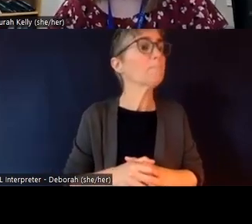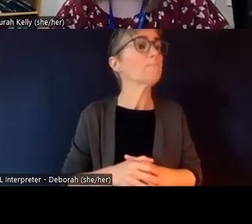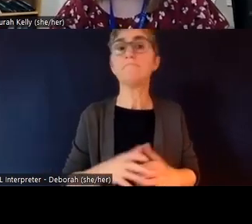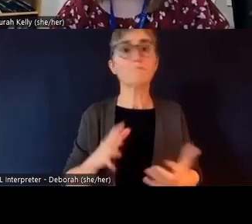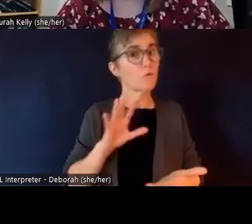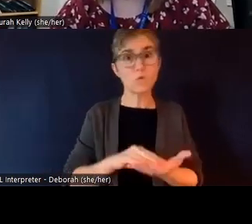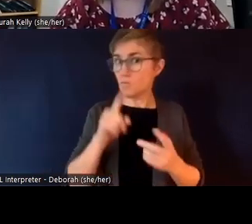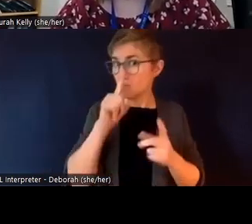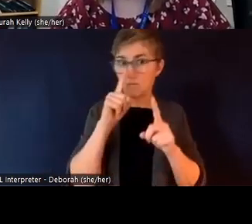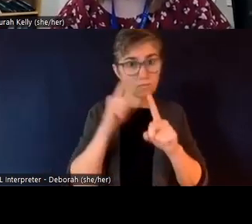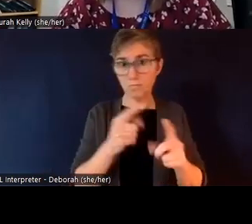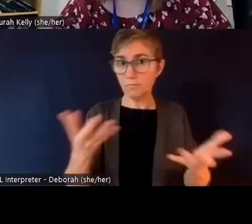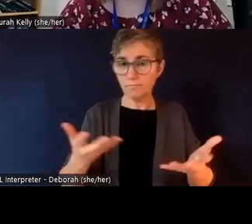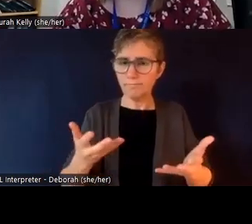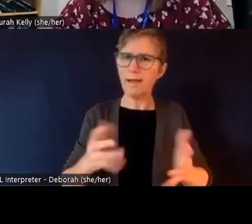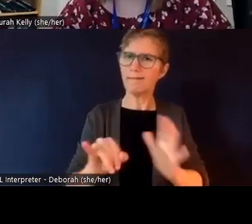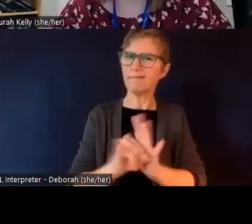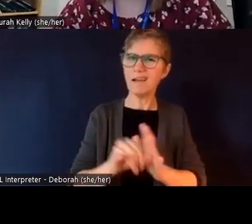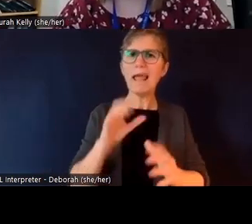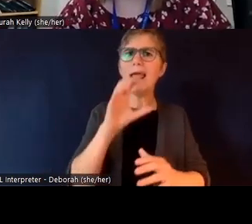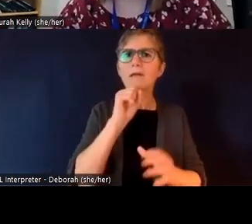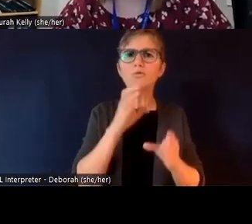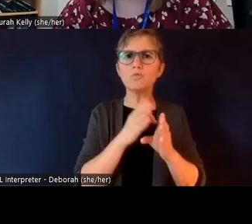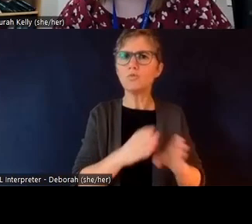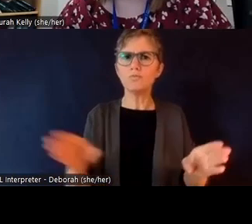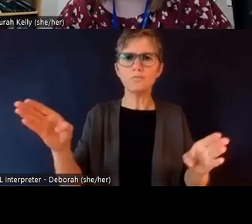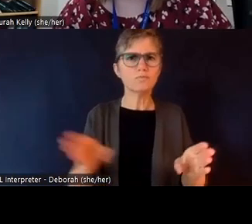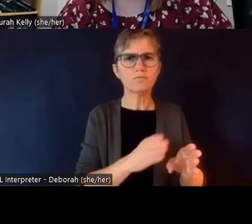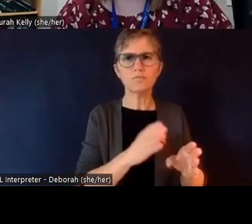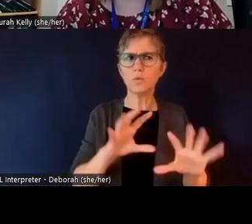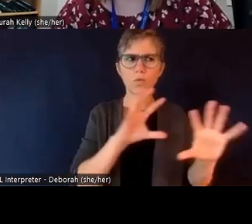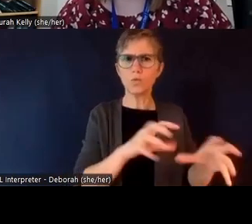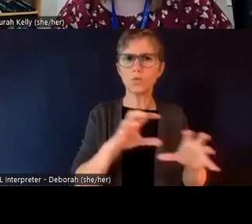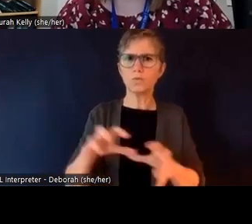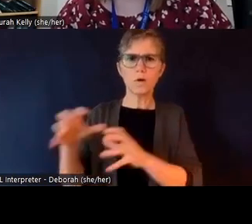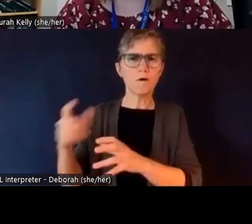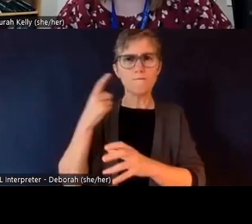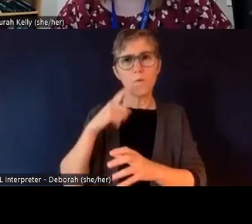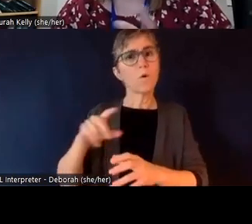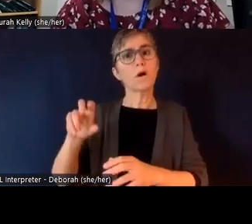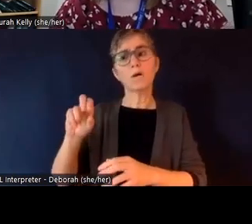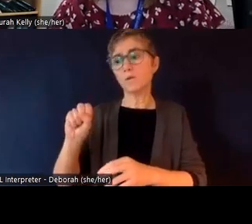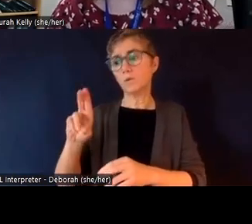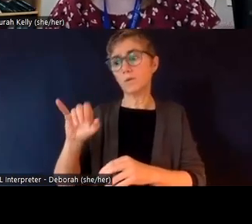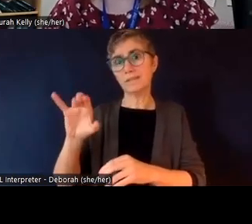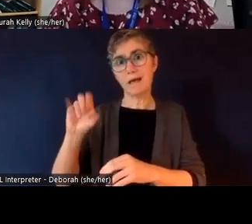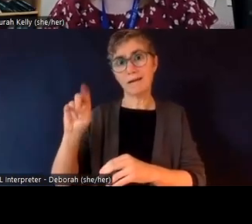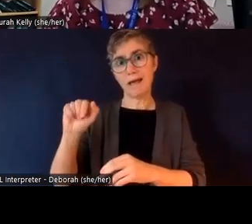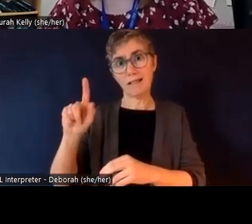risk of co-occurring suicidality and substance use disorders, identify other demographic groups